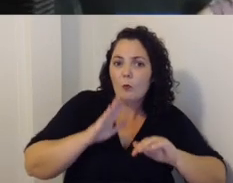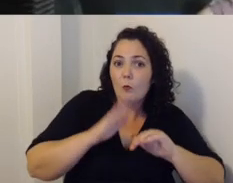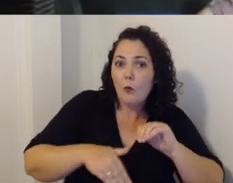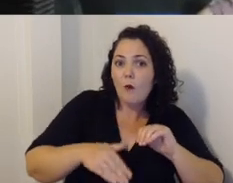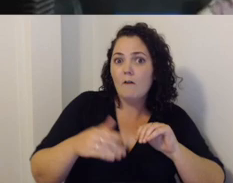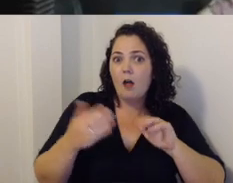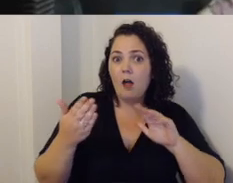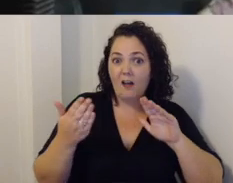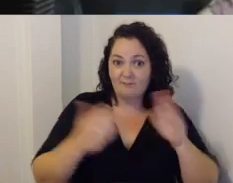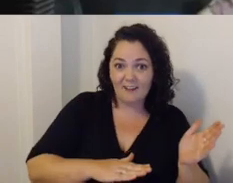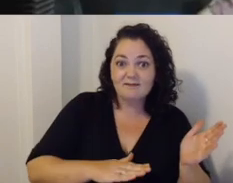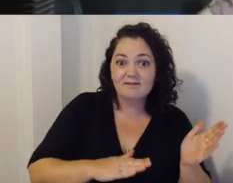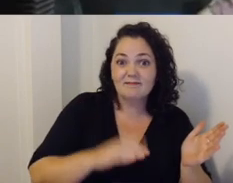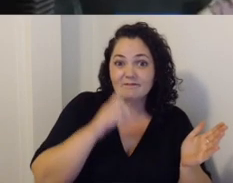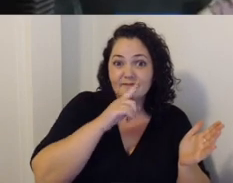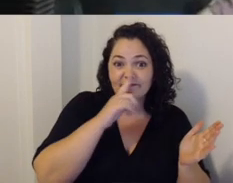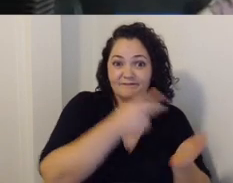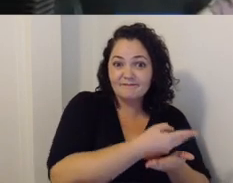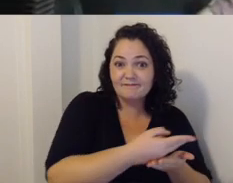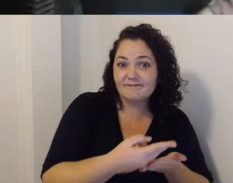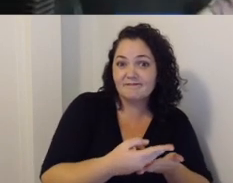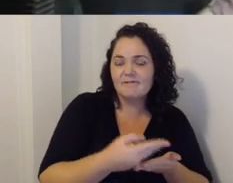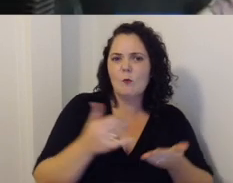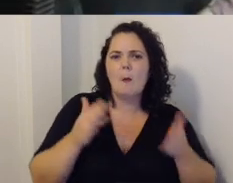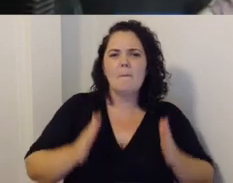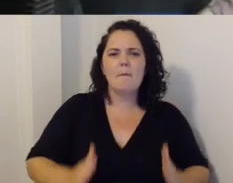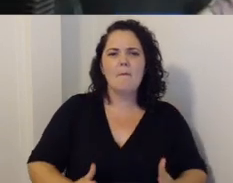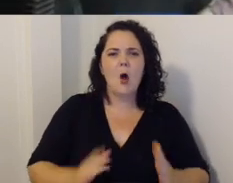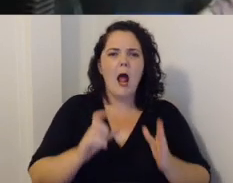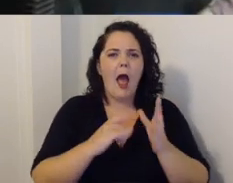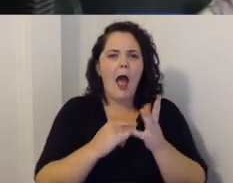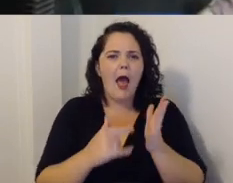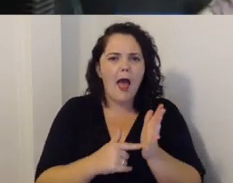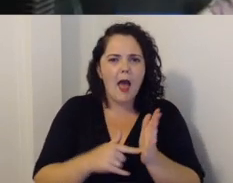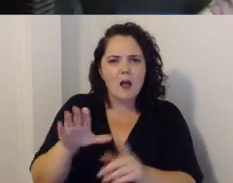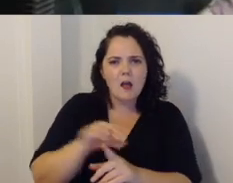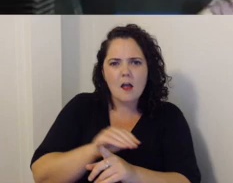cadavers, from dead bodies, working from plaster casts, working from other drawings by other artists